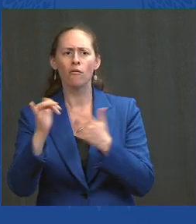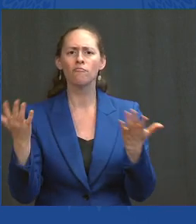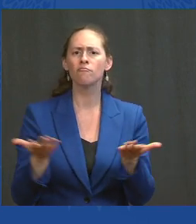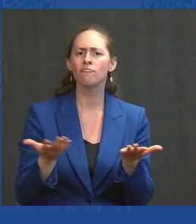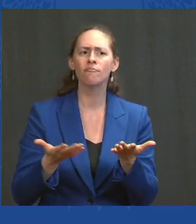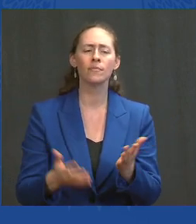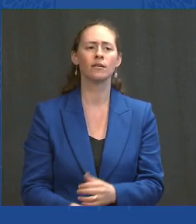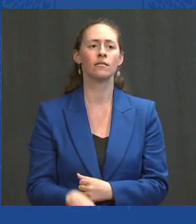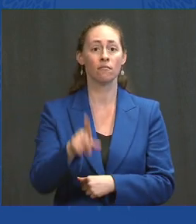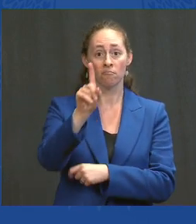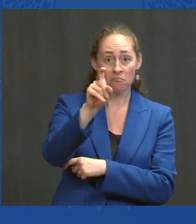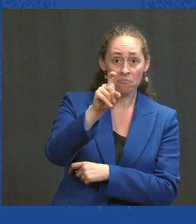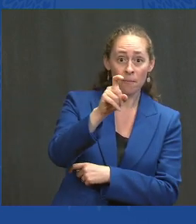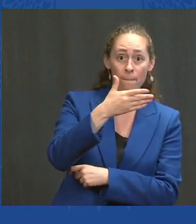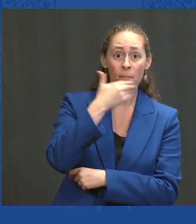What is possible for us?